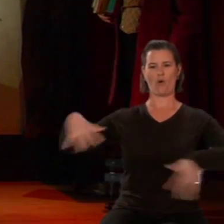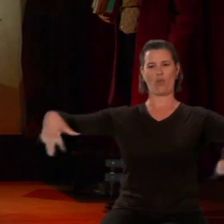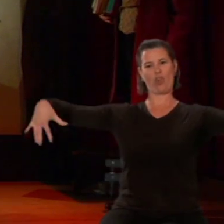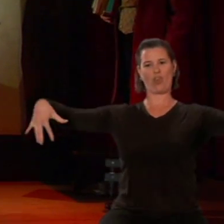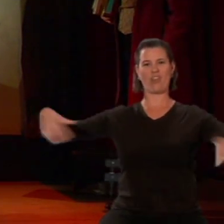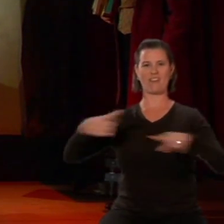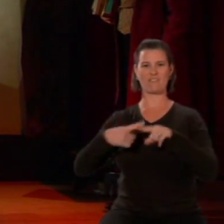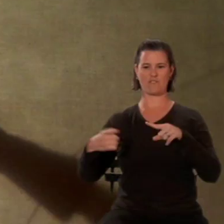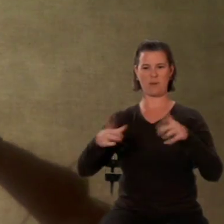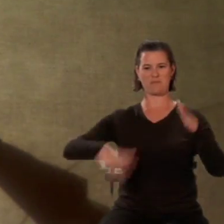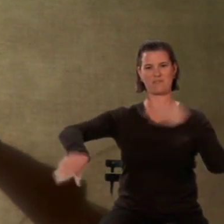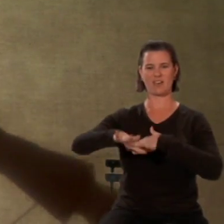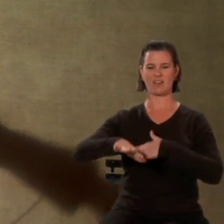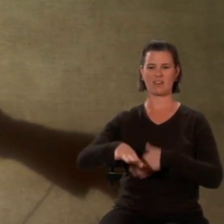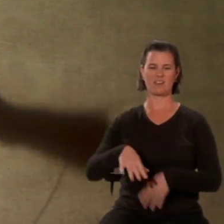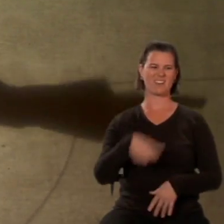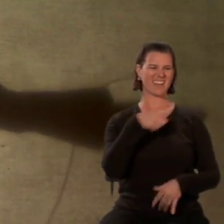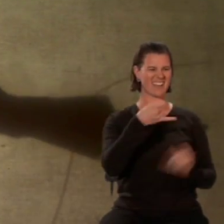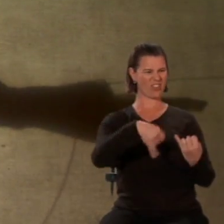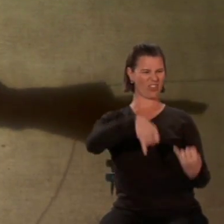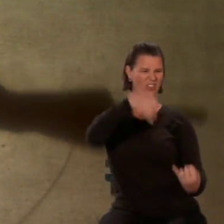He's so skinny! A wind'll knock him over!